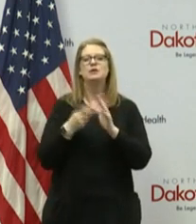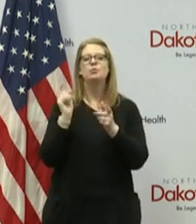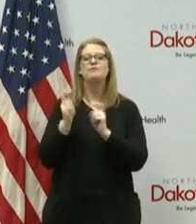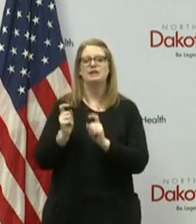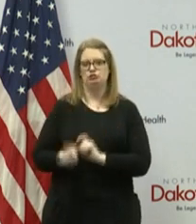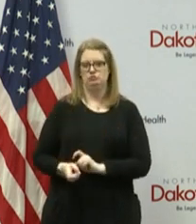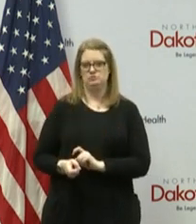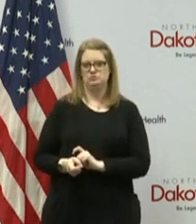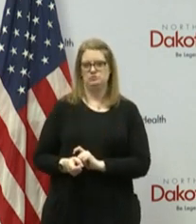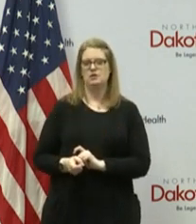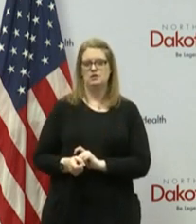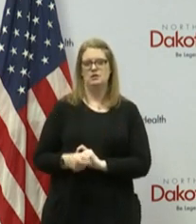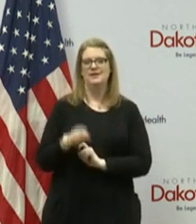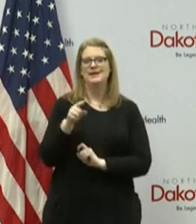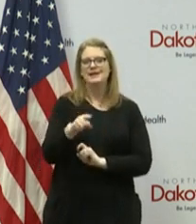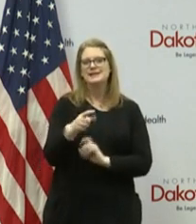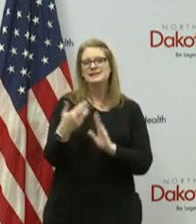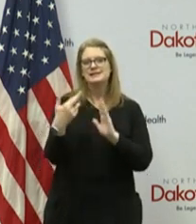EXECUTIVE ORDER WHICH WE ARE